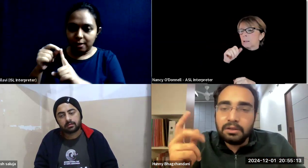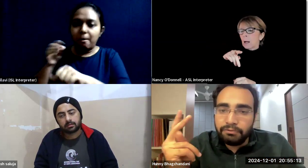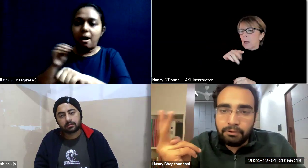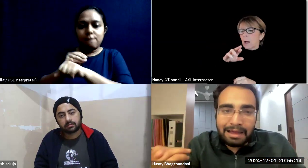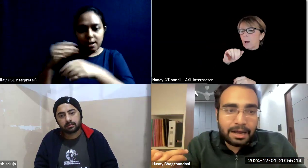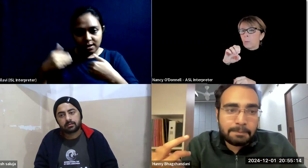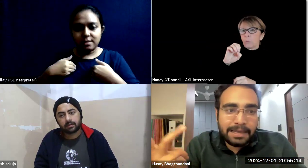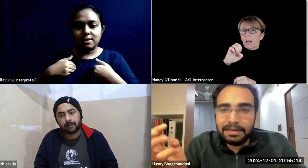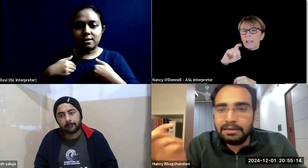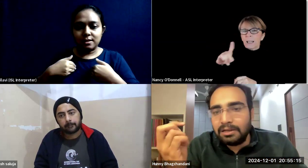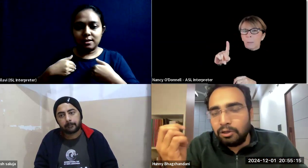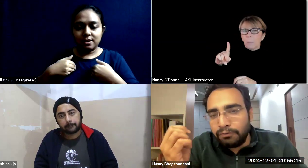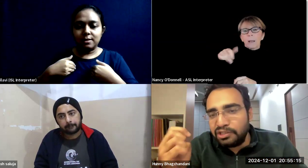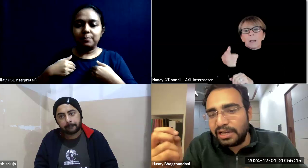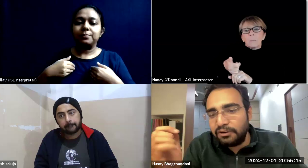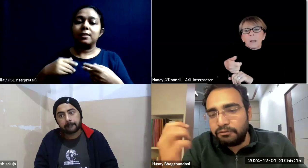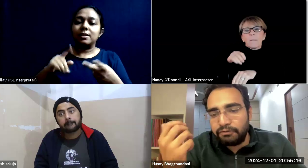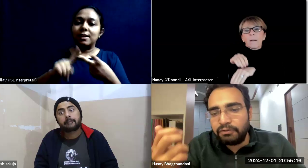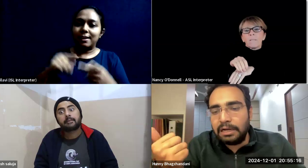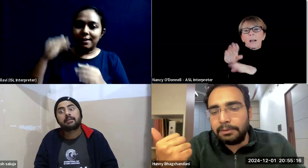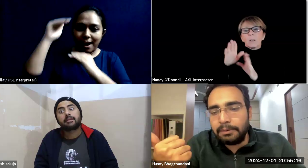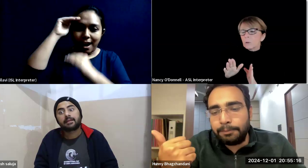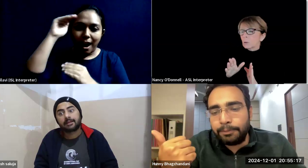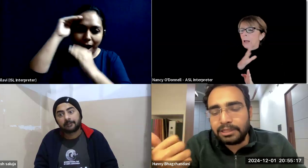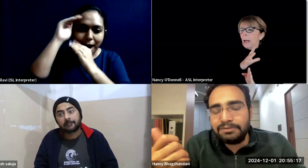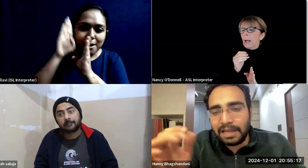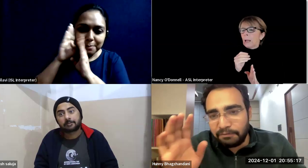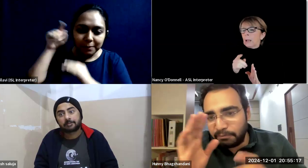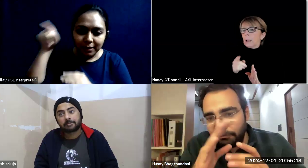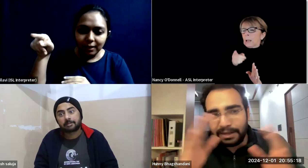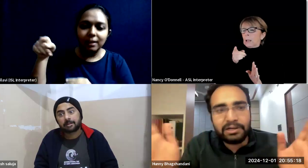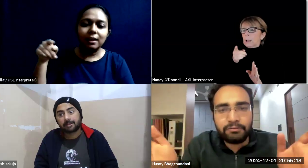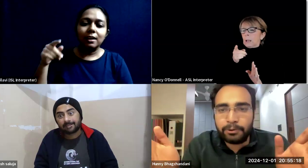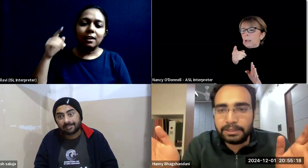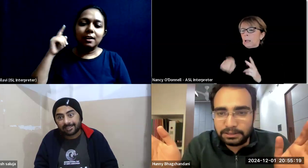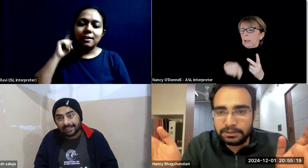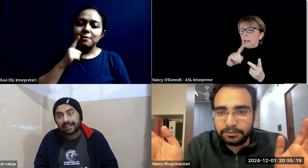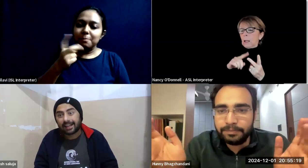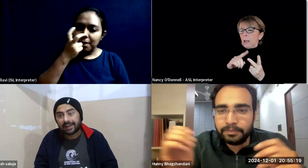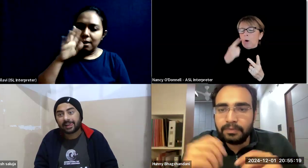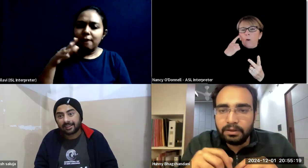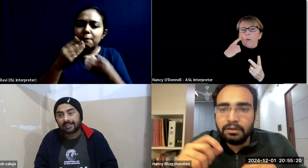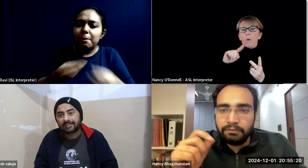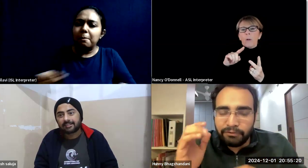for RP and low vision kind of products, we have variety of products.